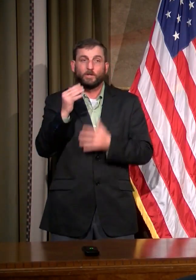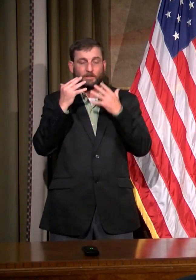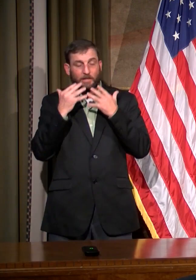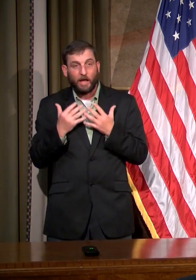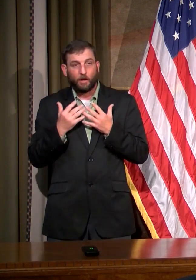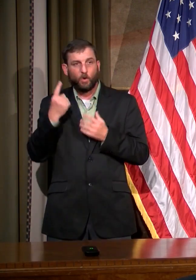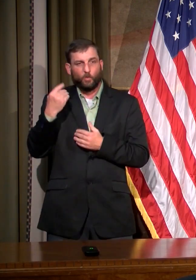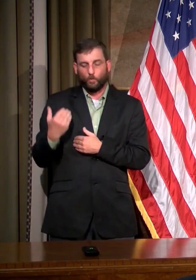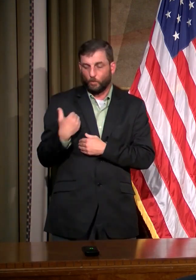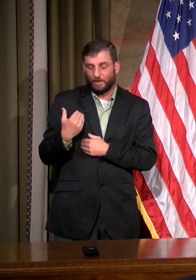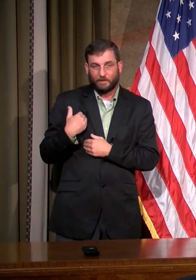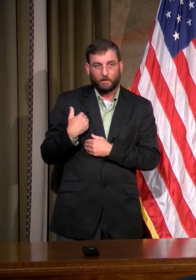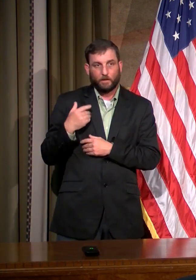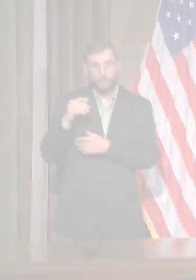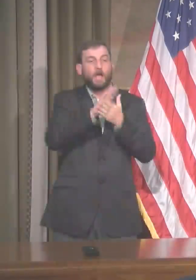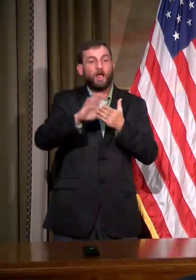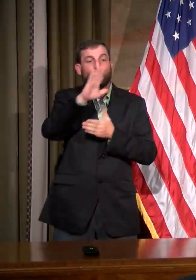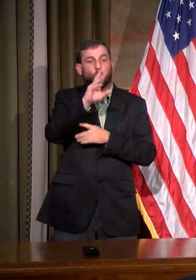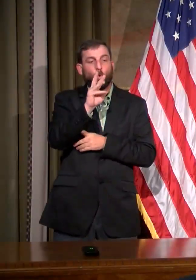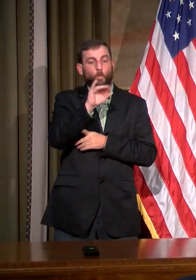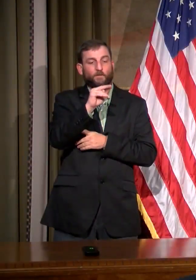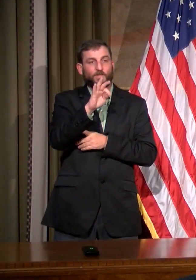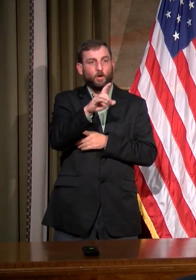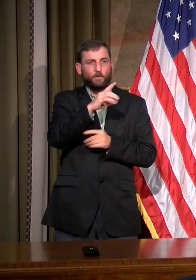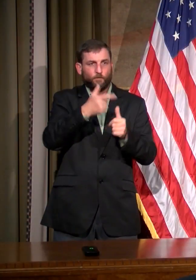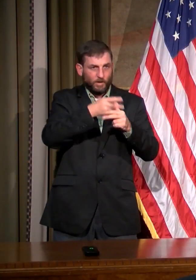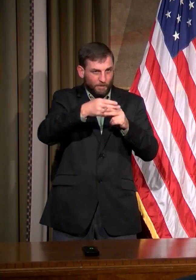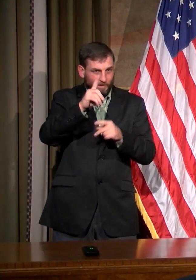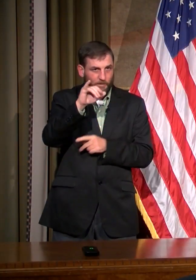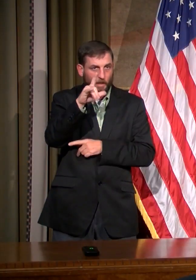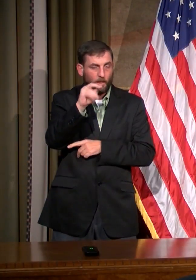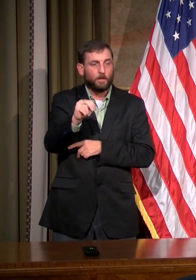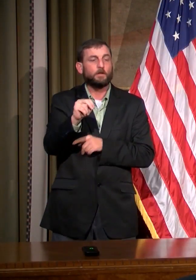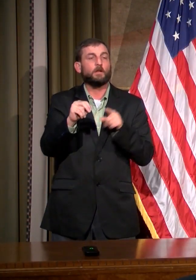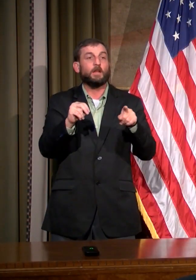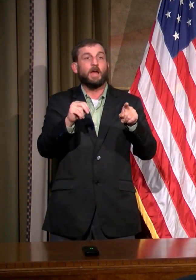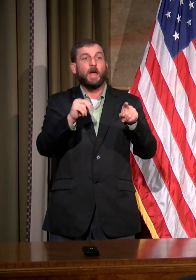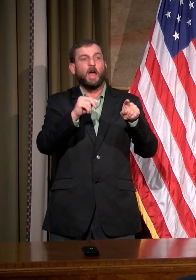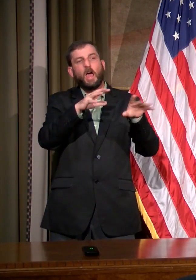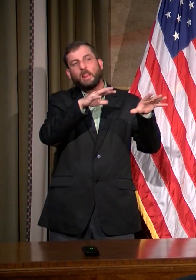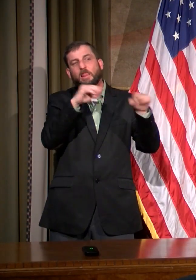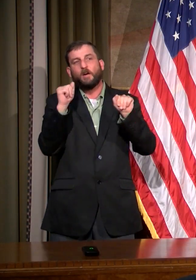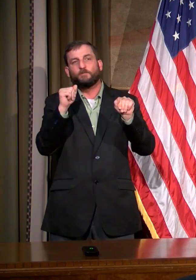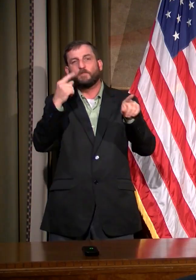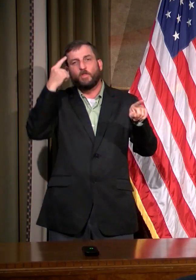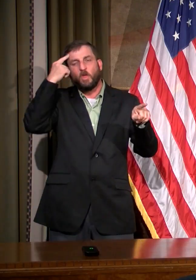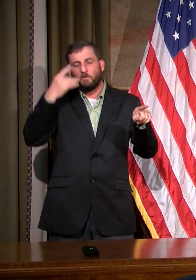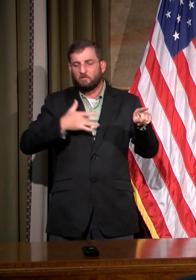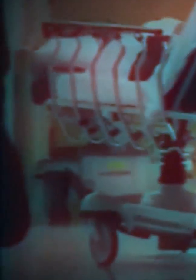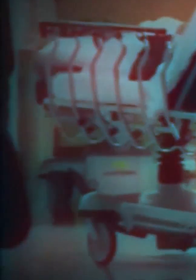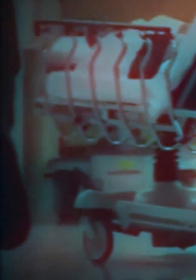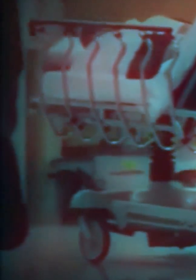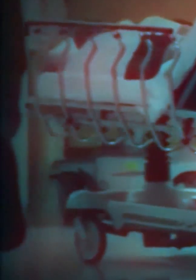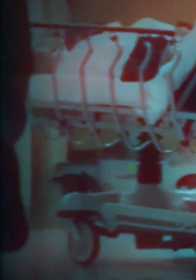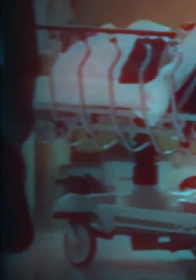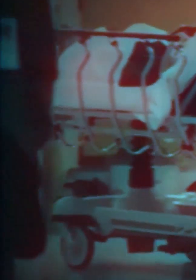ago with what he thought was a sinus infection. DR. JOE KANTER HOPES THAT PEOPLE